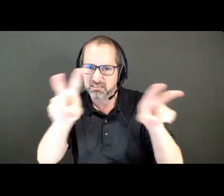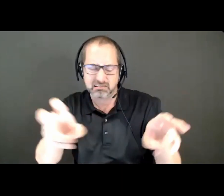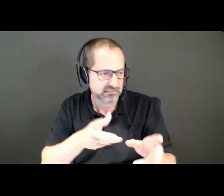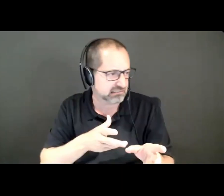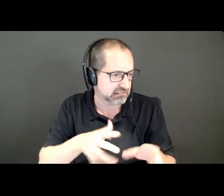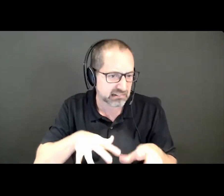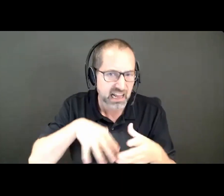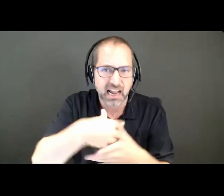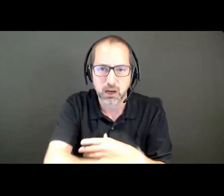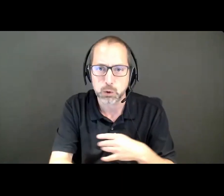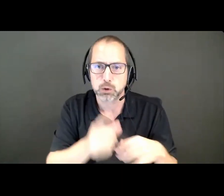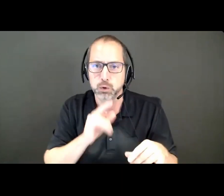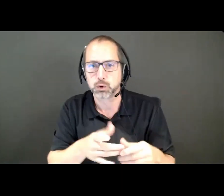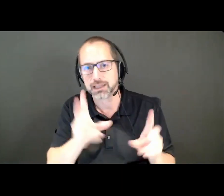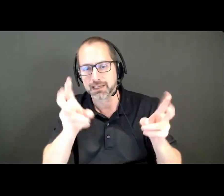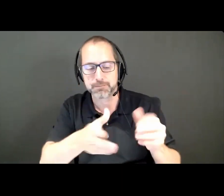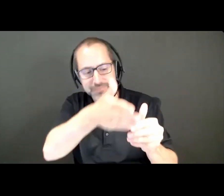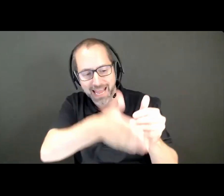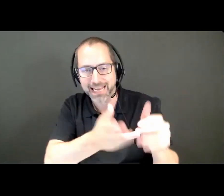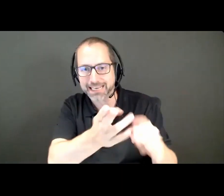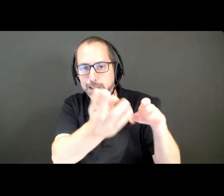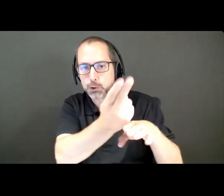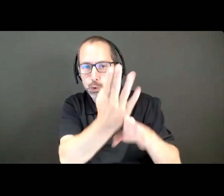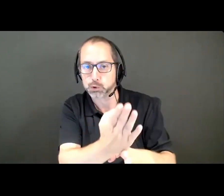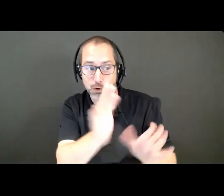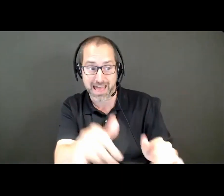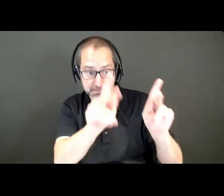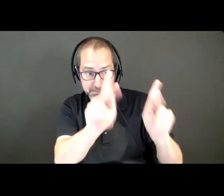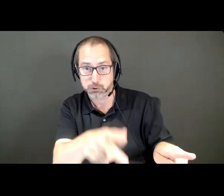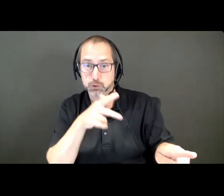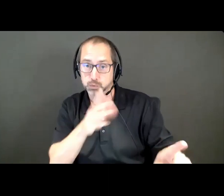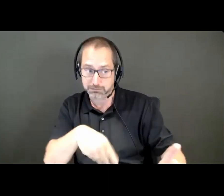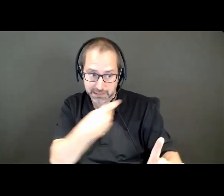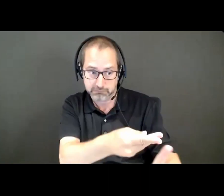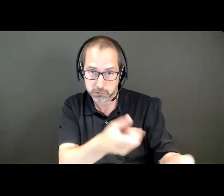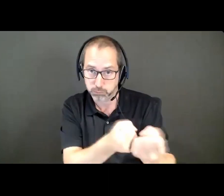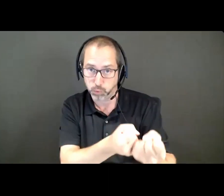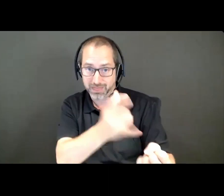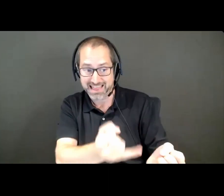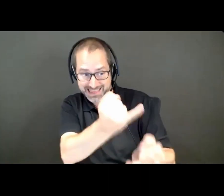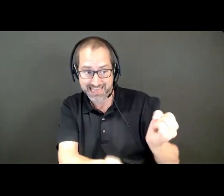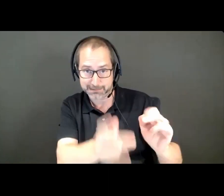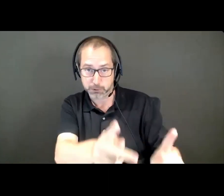but the end user, or the person at the end of the chain. Okay? And to see where they are living,